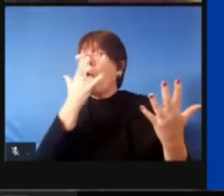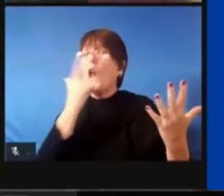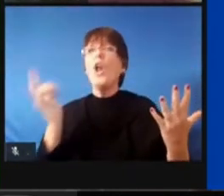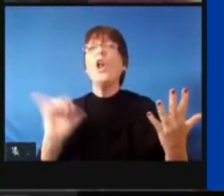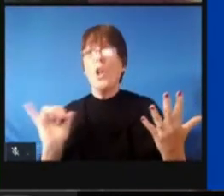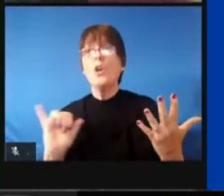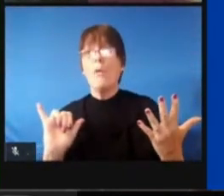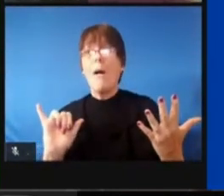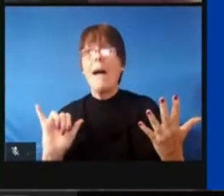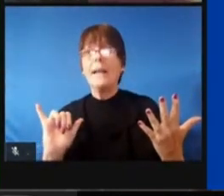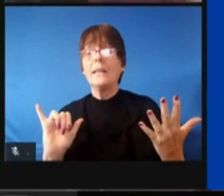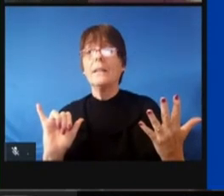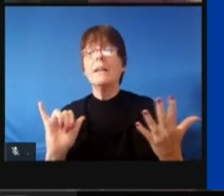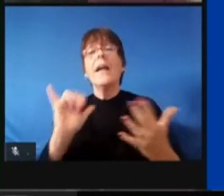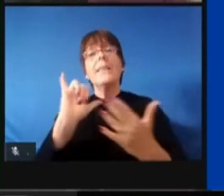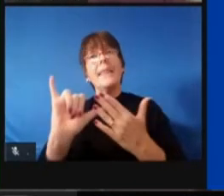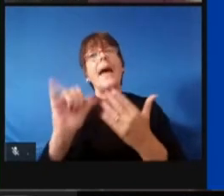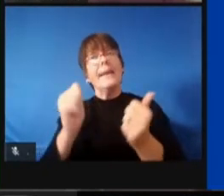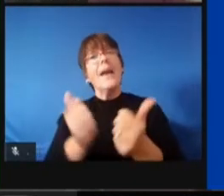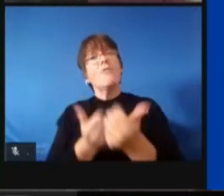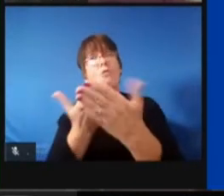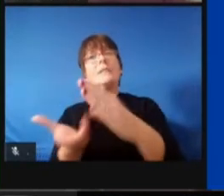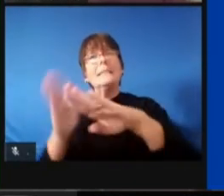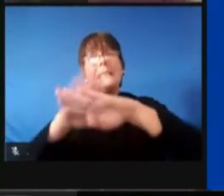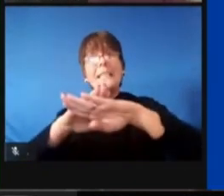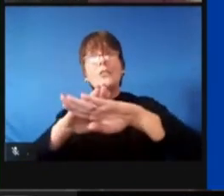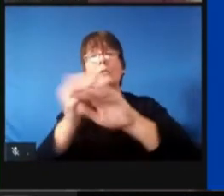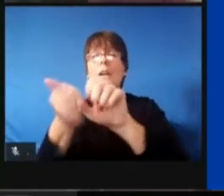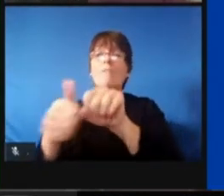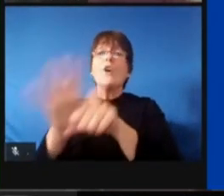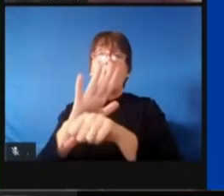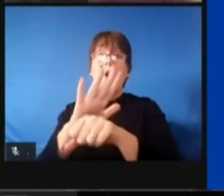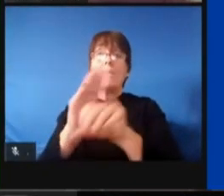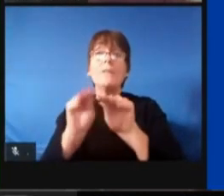TERMS OF REDUCING RISK WE WANTED TO SHOW YOU EXACTLY WHAT